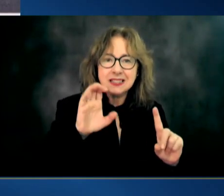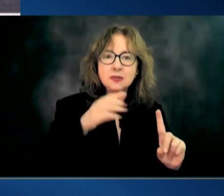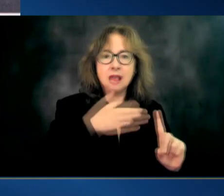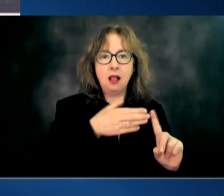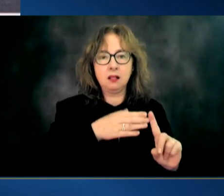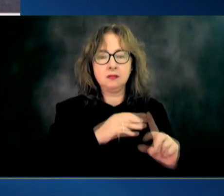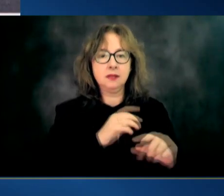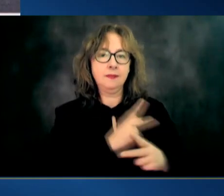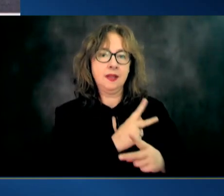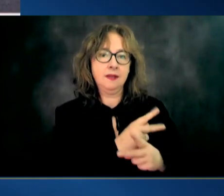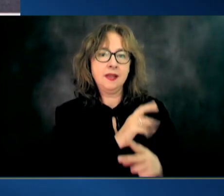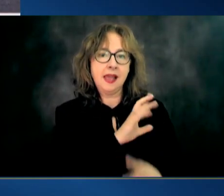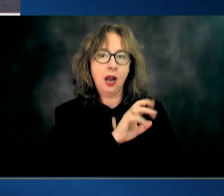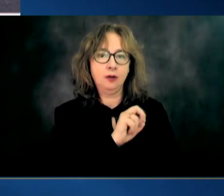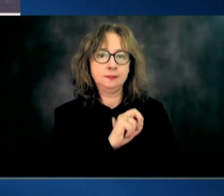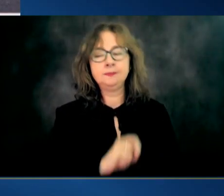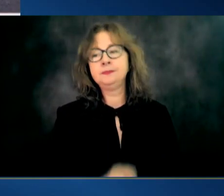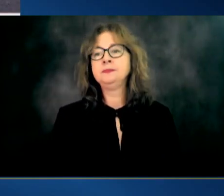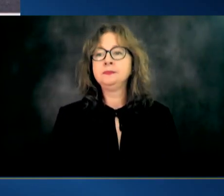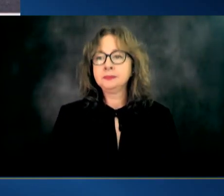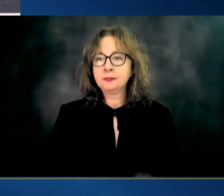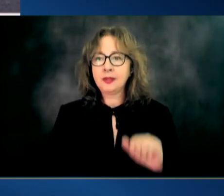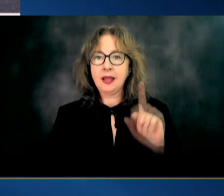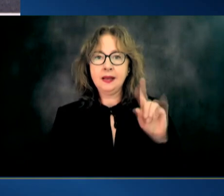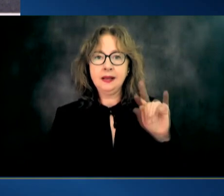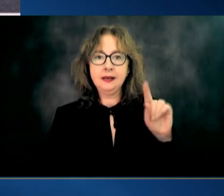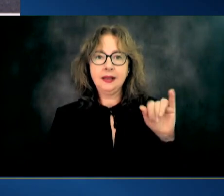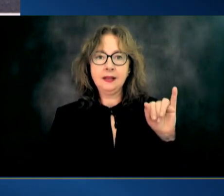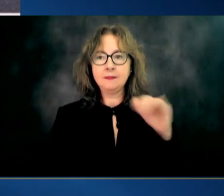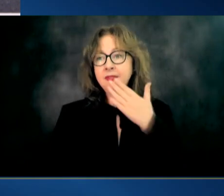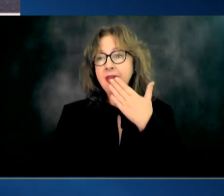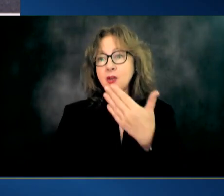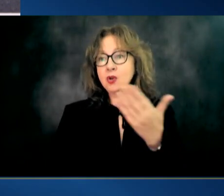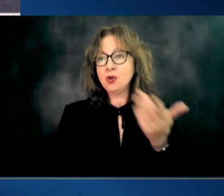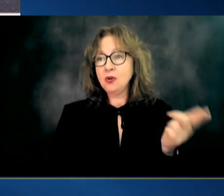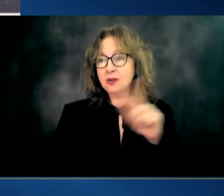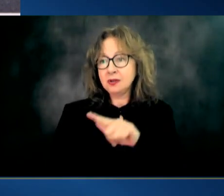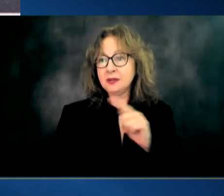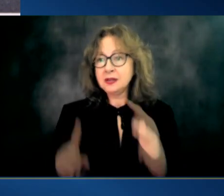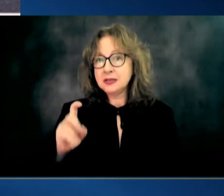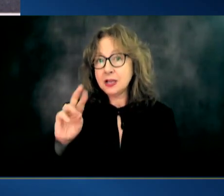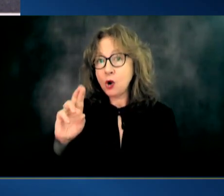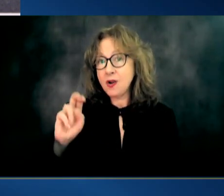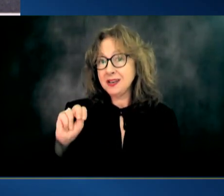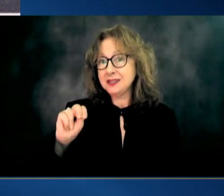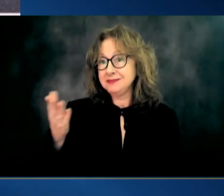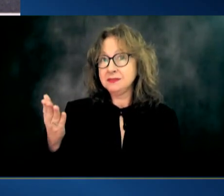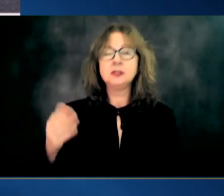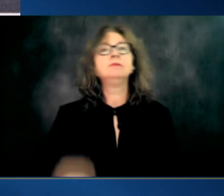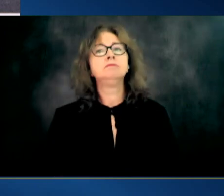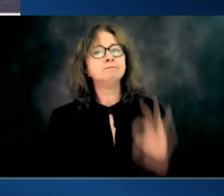Aditi Mallick: Thanks. Mandy. Deron, can I turn it to you? Deron Burton: All right. Thank you. So, I'm Deron Burton,